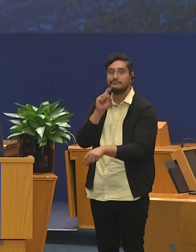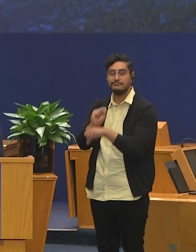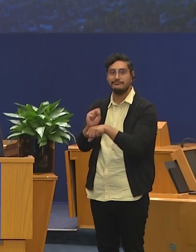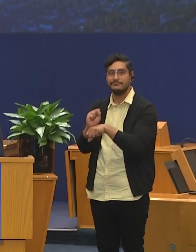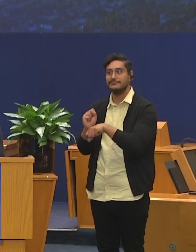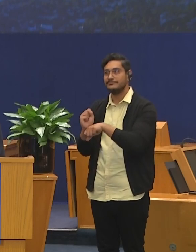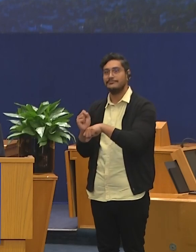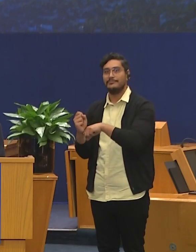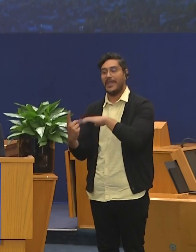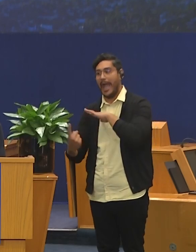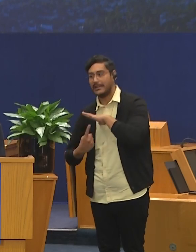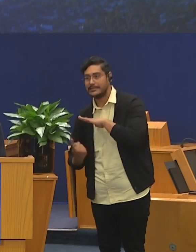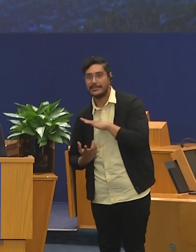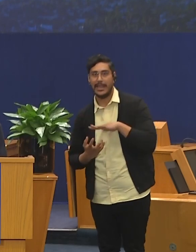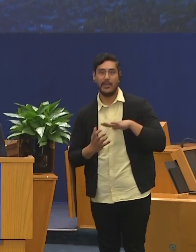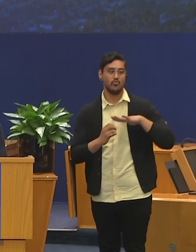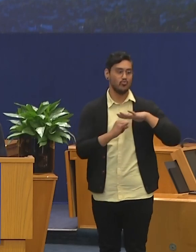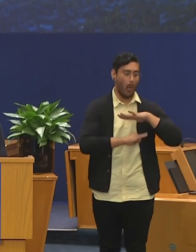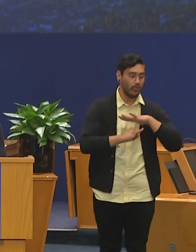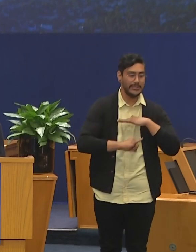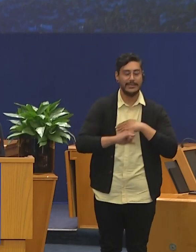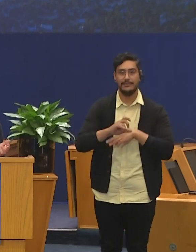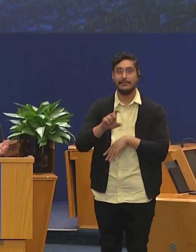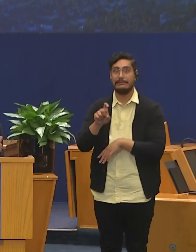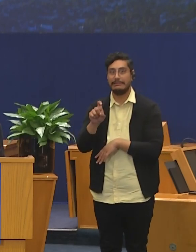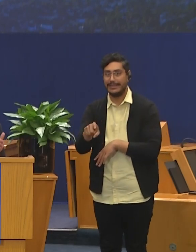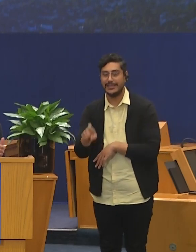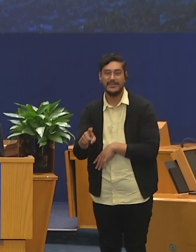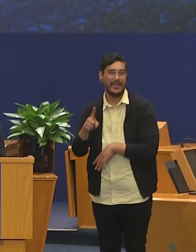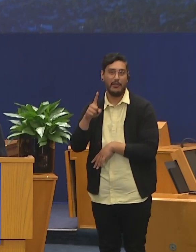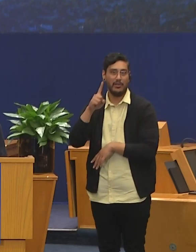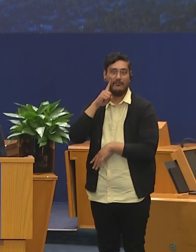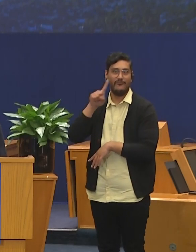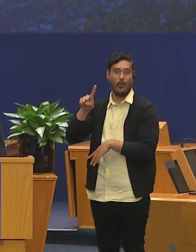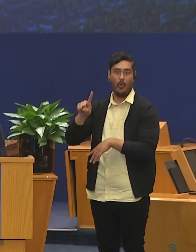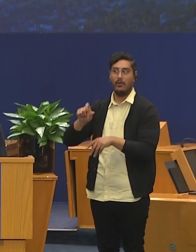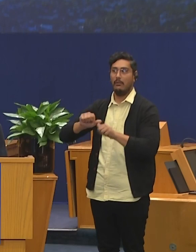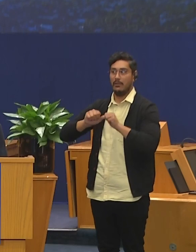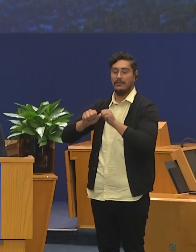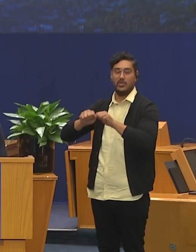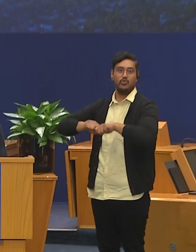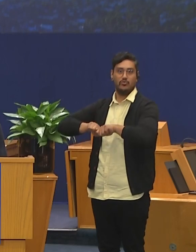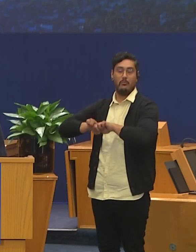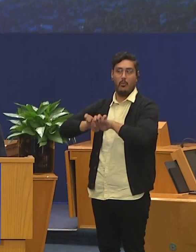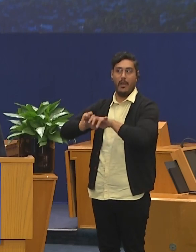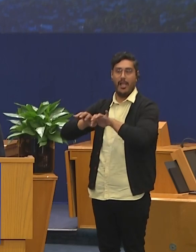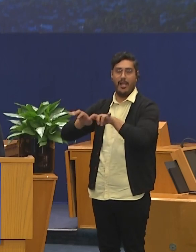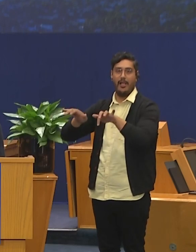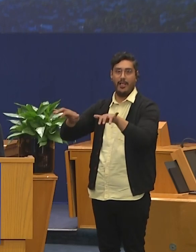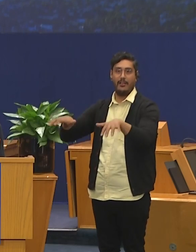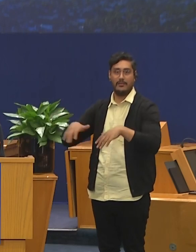THE KIND OF ISOLATION AND QUARANTINE THAT'S NEEDED TO